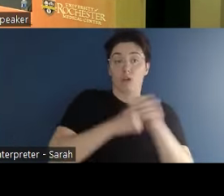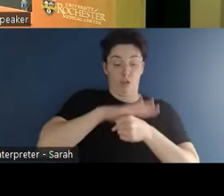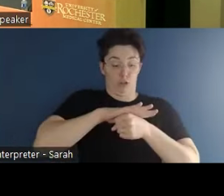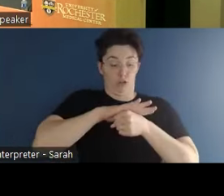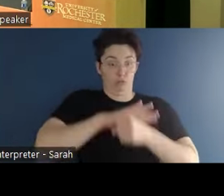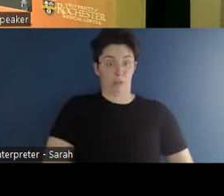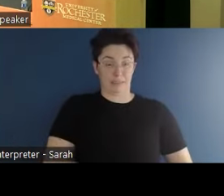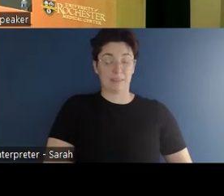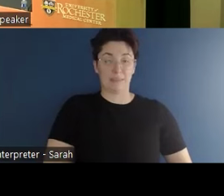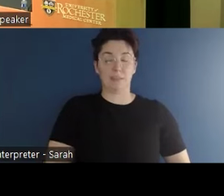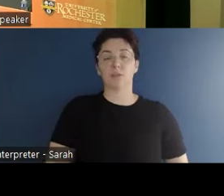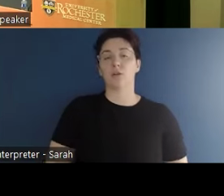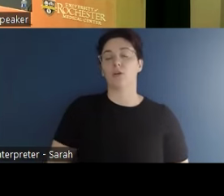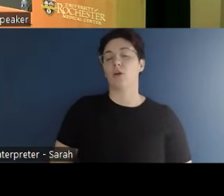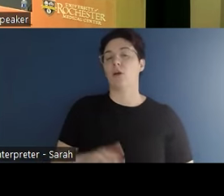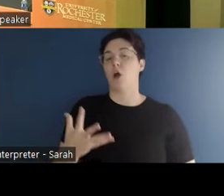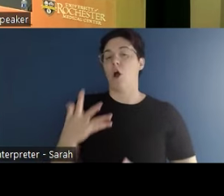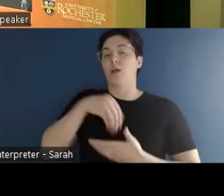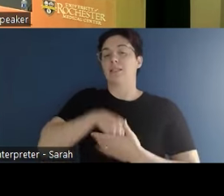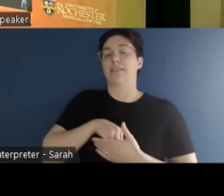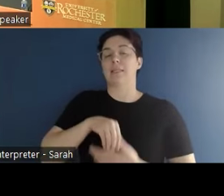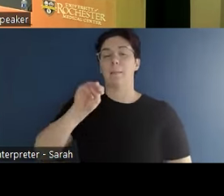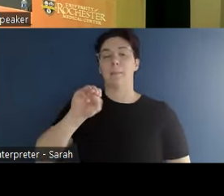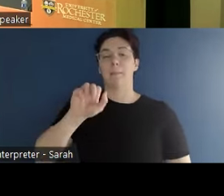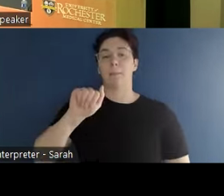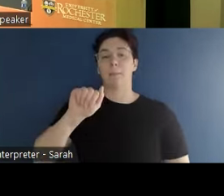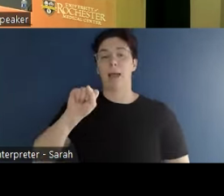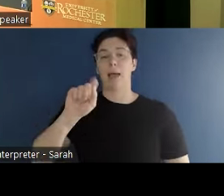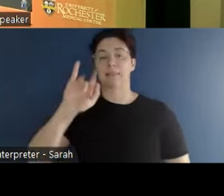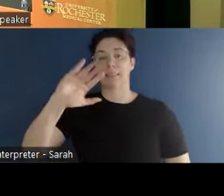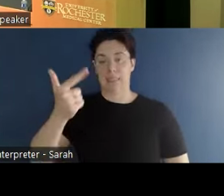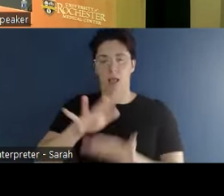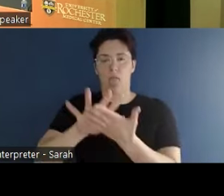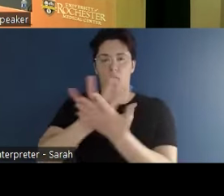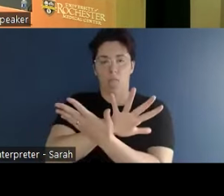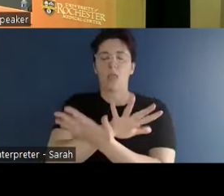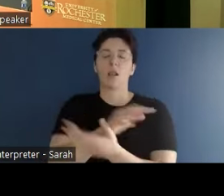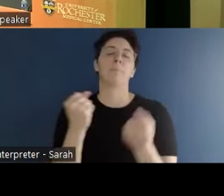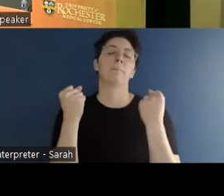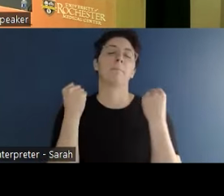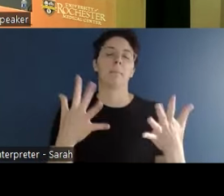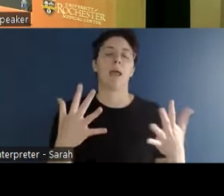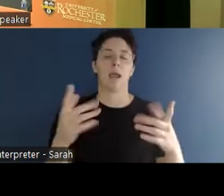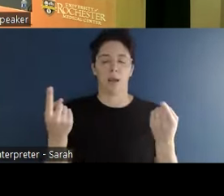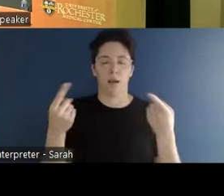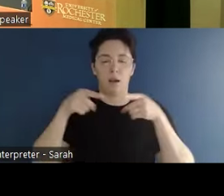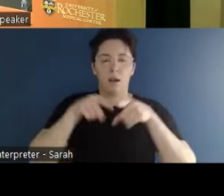called autistic masking maybe why we see so many comorbid mental health challenges in